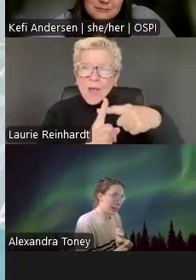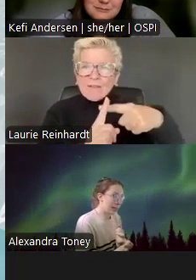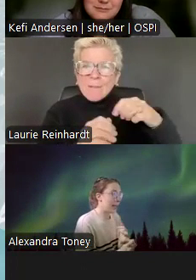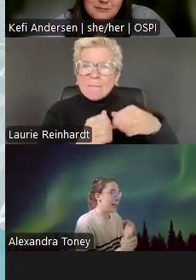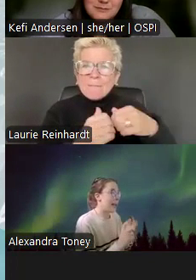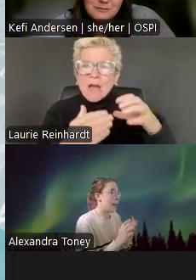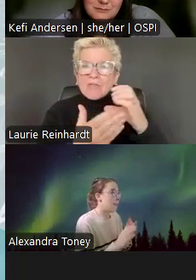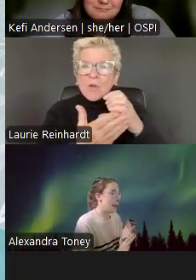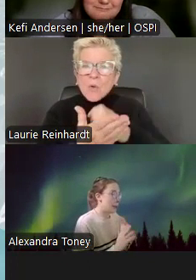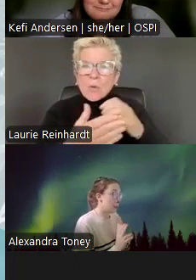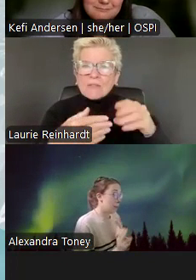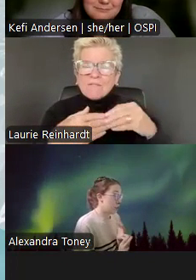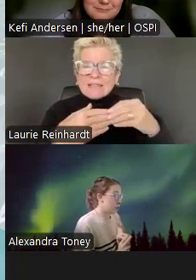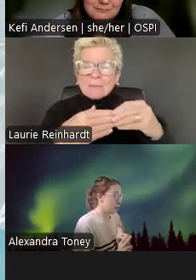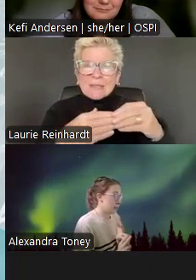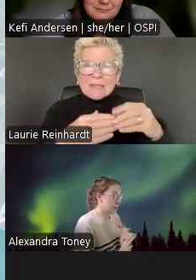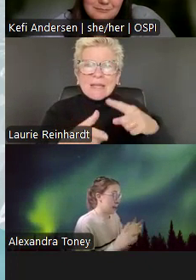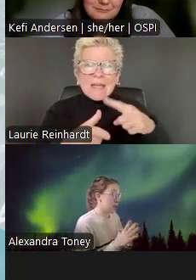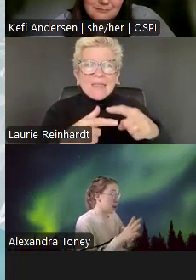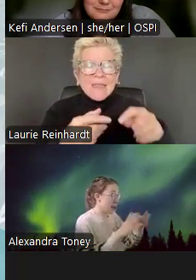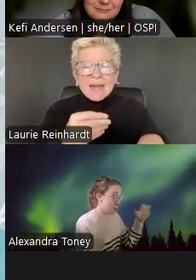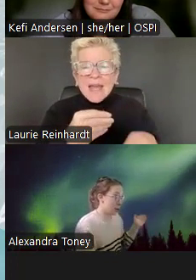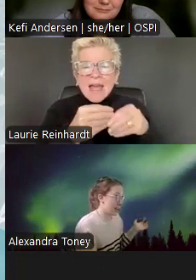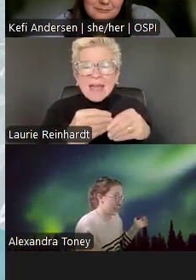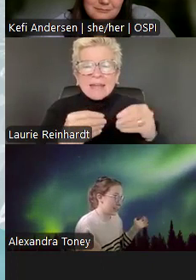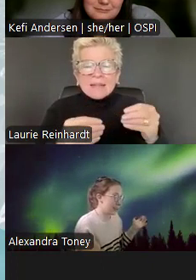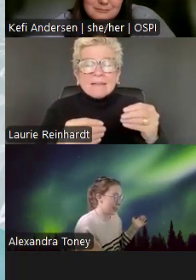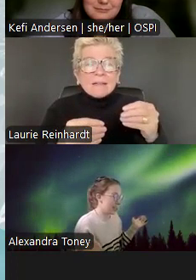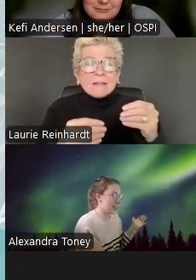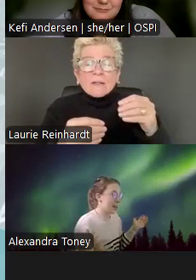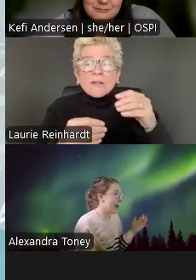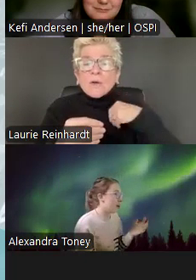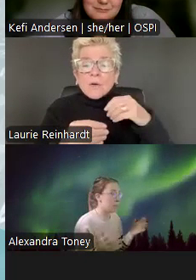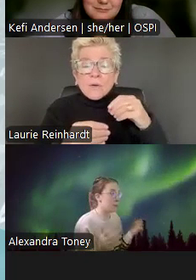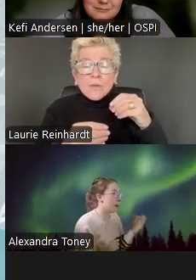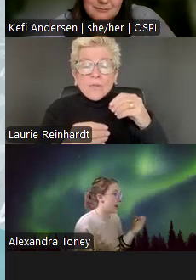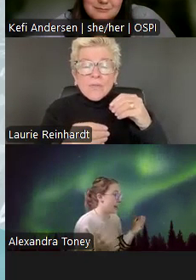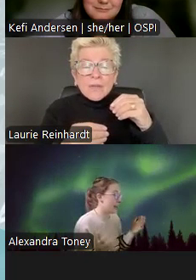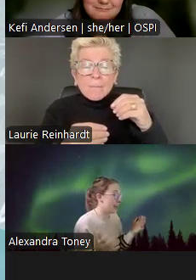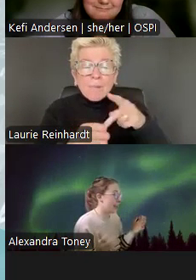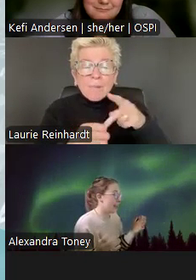need and embedding professional development across Core content areas on how to provide